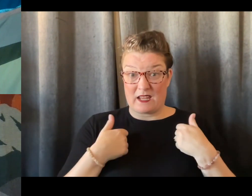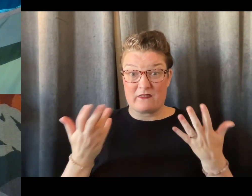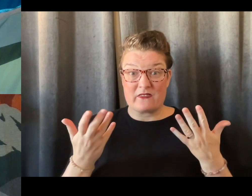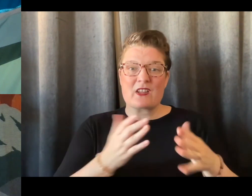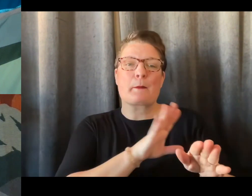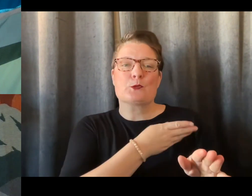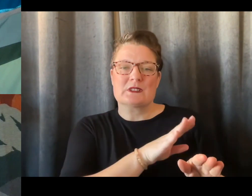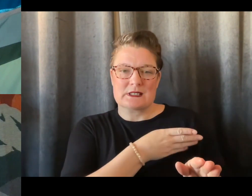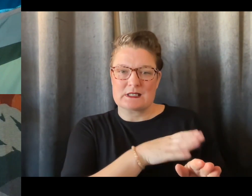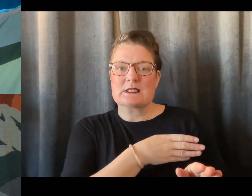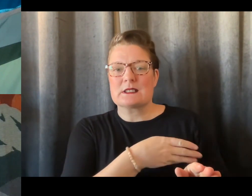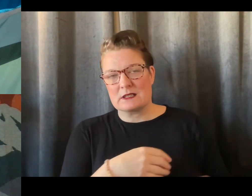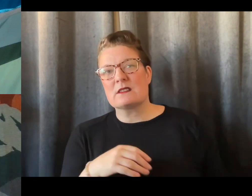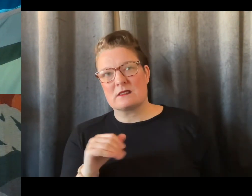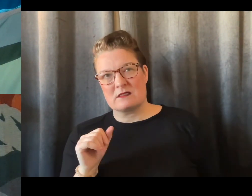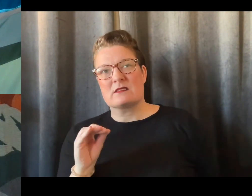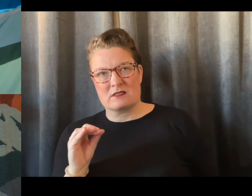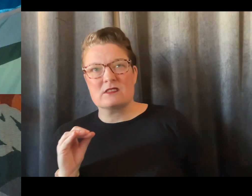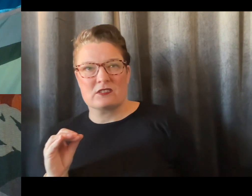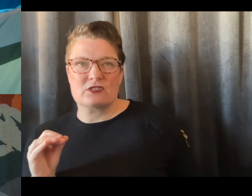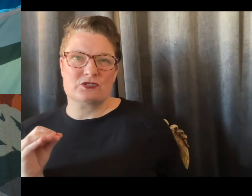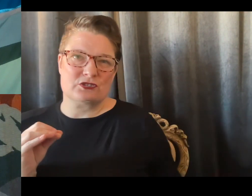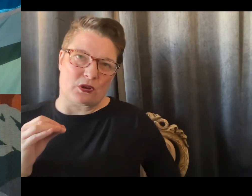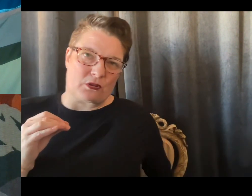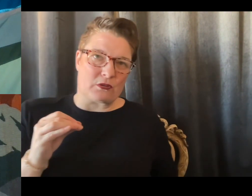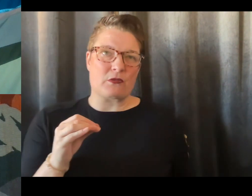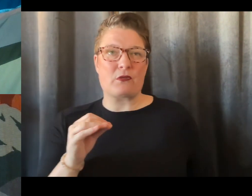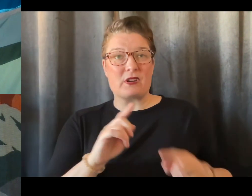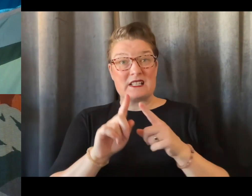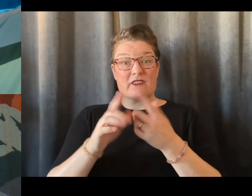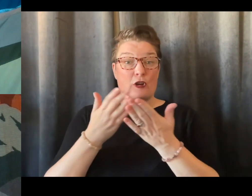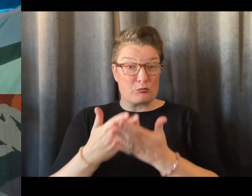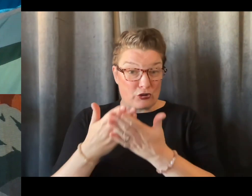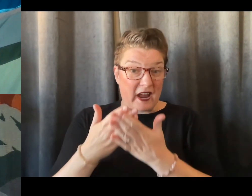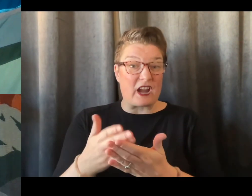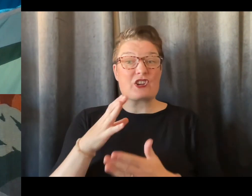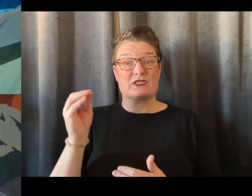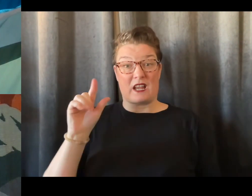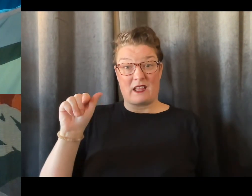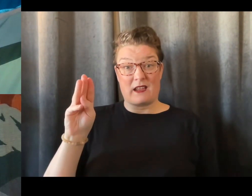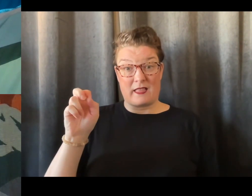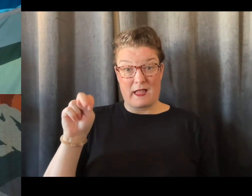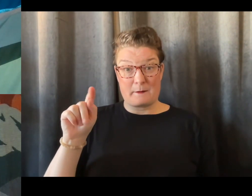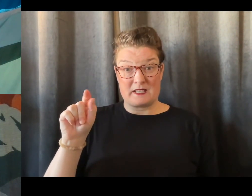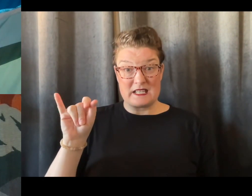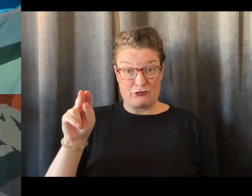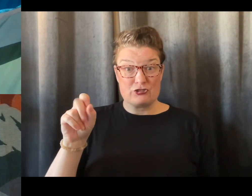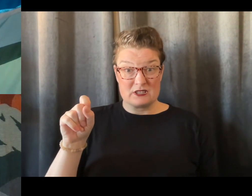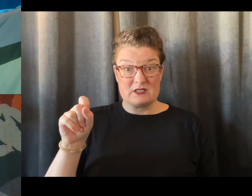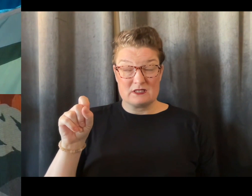And so the prayers and the lamentations, you know, and the moving your body